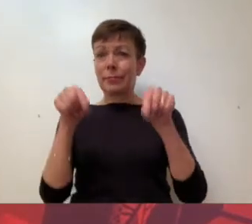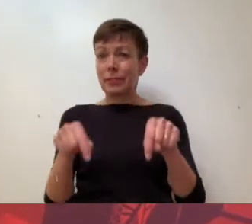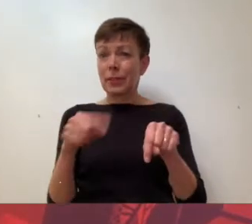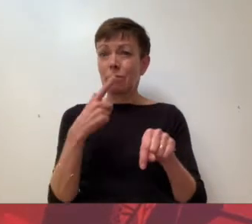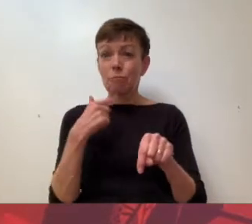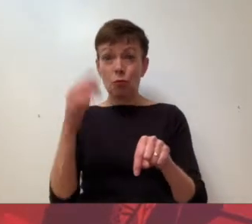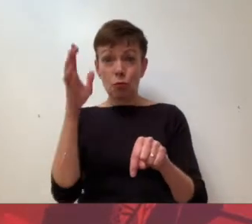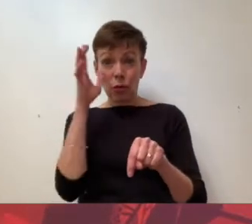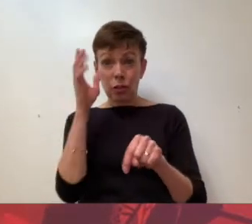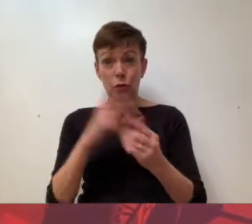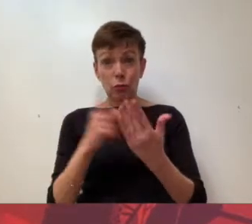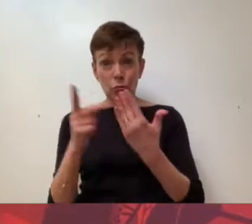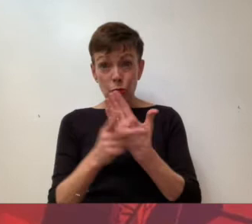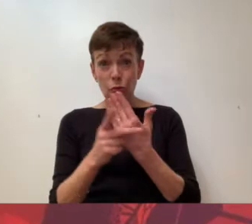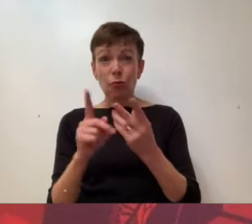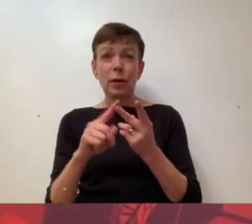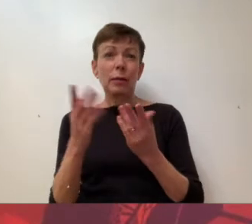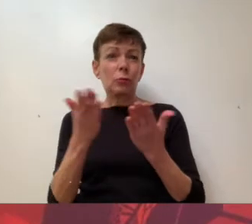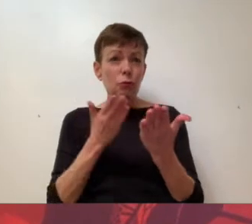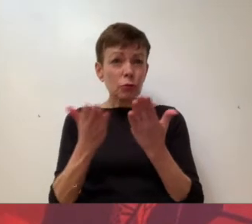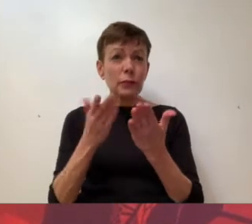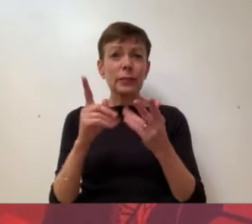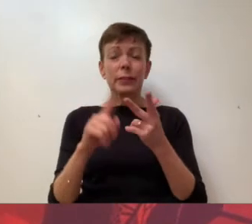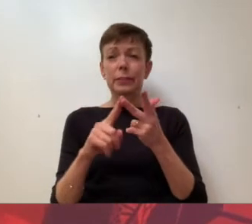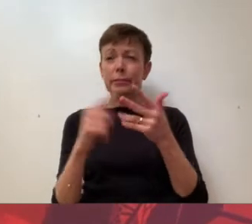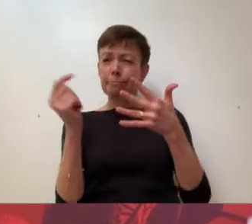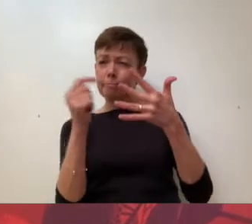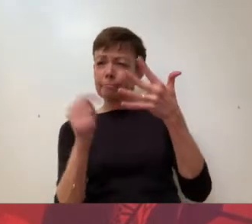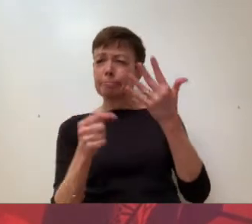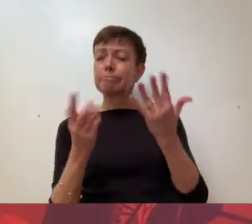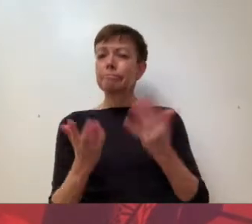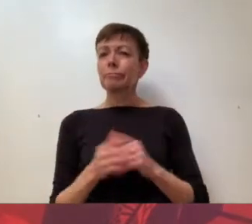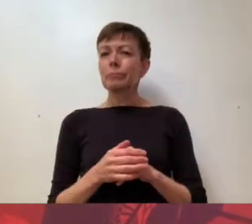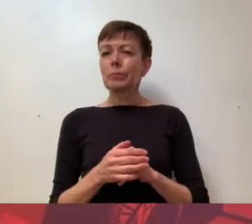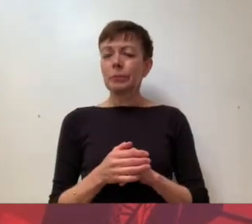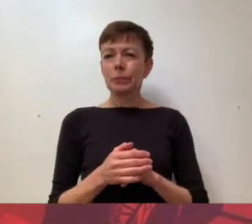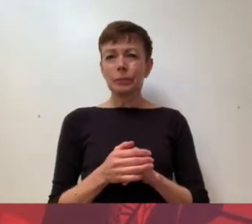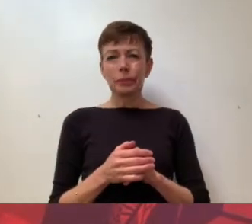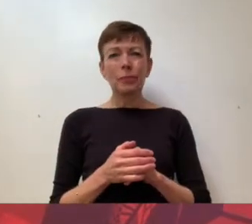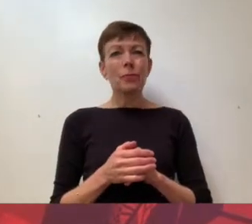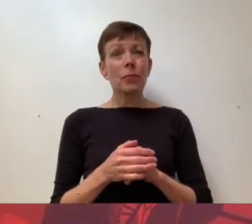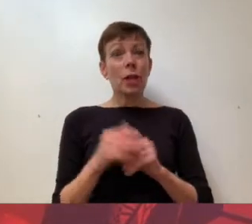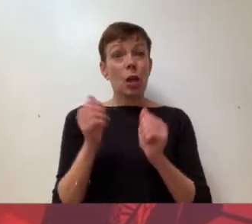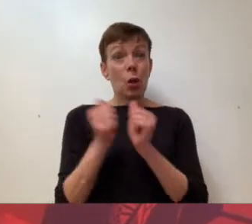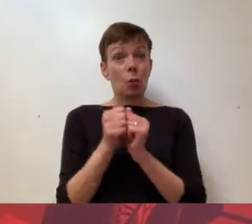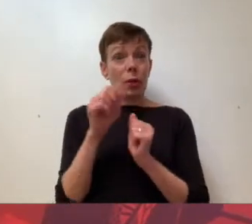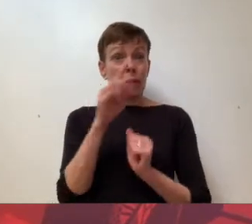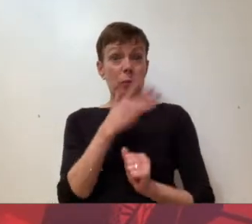aligns with and applies to The City of Red Deer's programs, services and amenities.